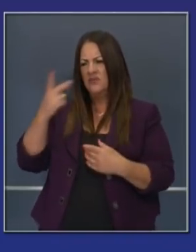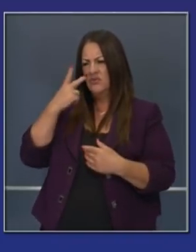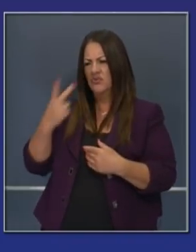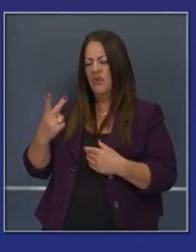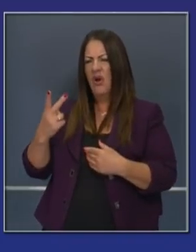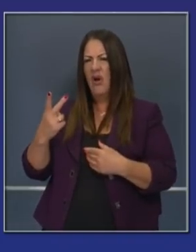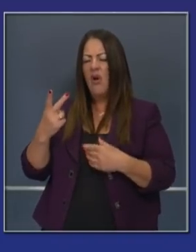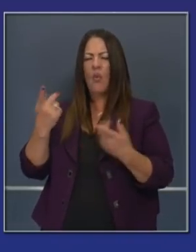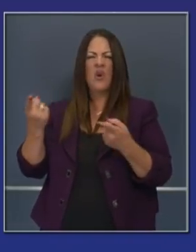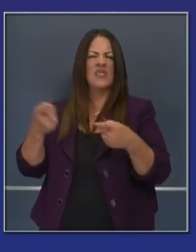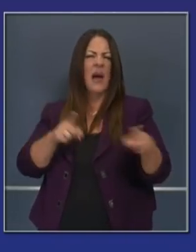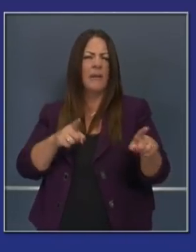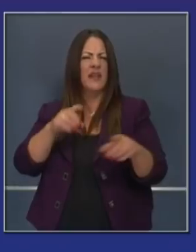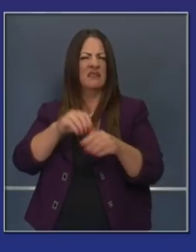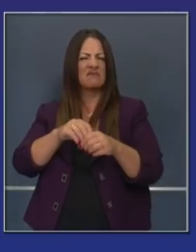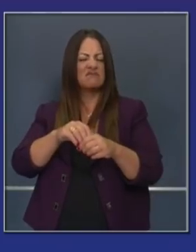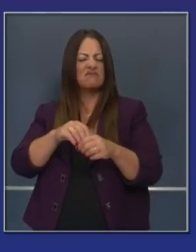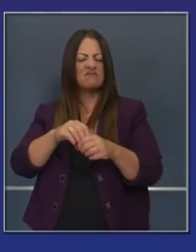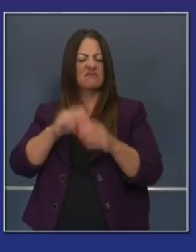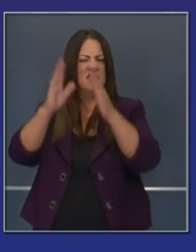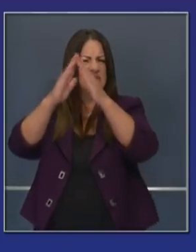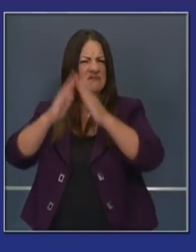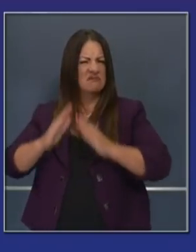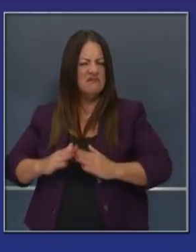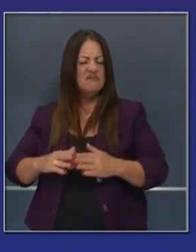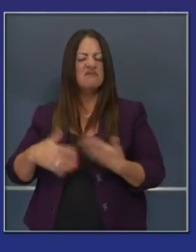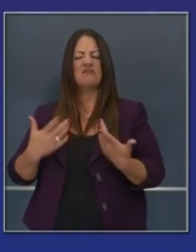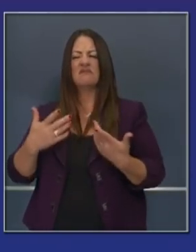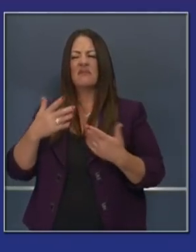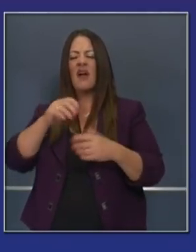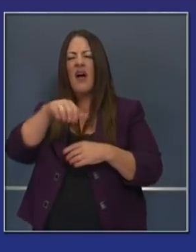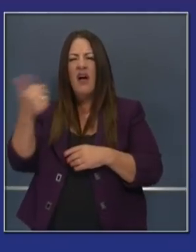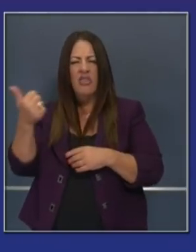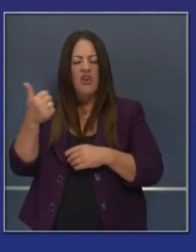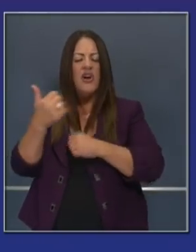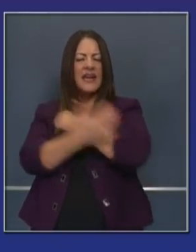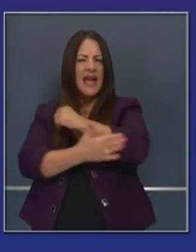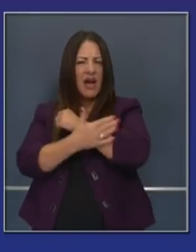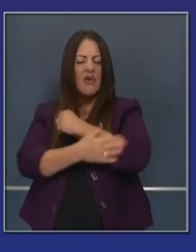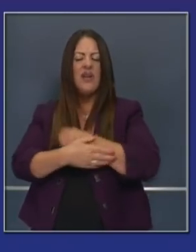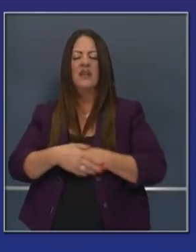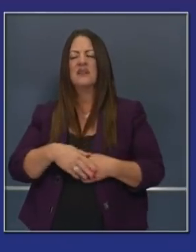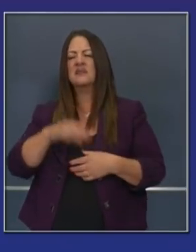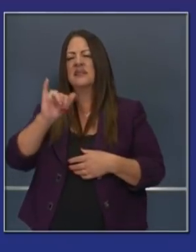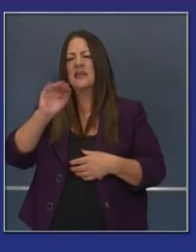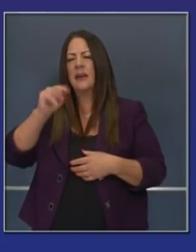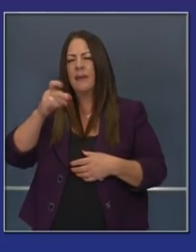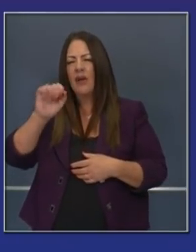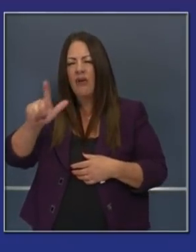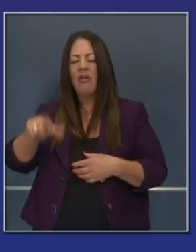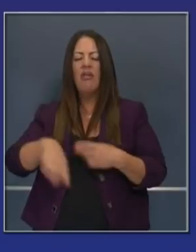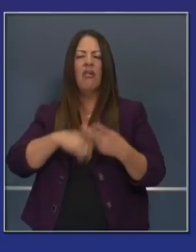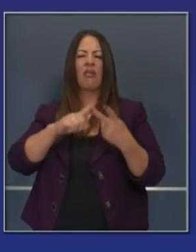WE START TO SEE SOME PLATEAUING. WE ARE MONITORING, WATCHING CLOSELY. DR. GALLY WILL COME UP AND TELL YOU WHAT HE HAS BEEN SEEING AT